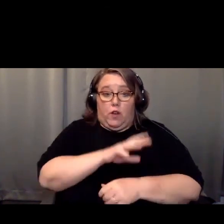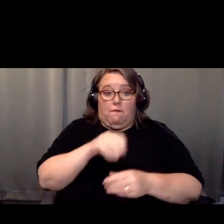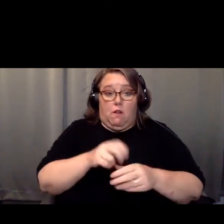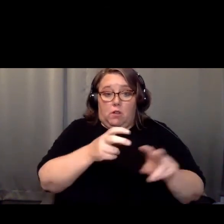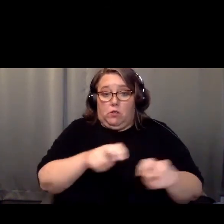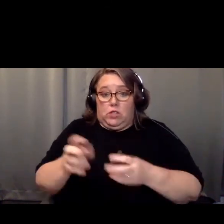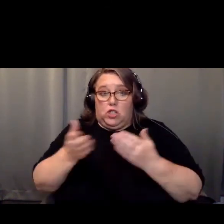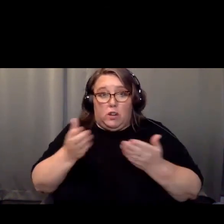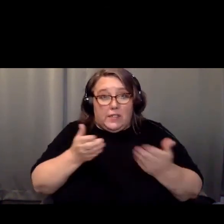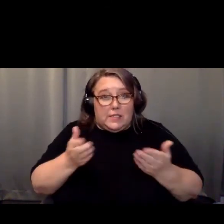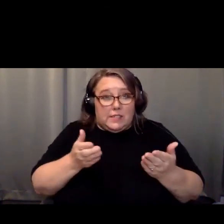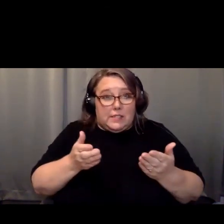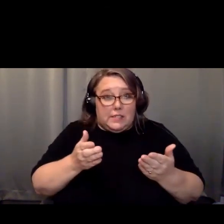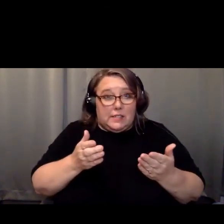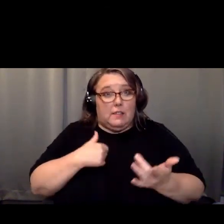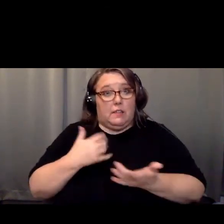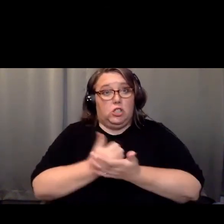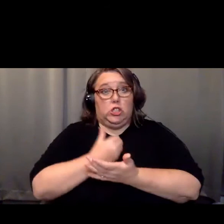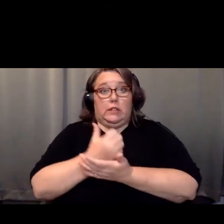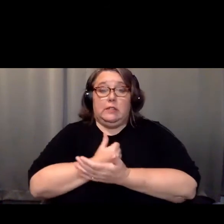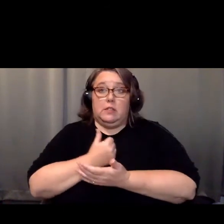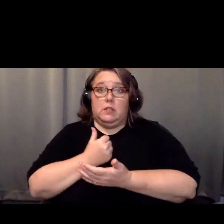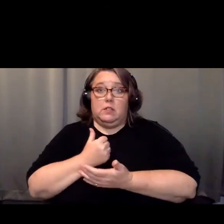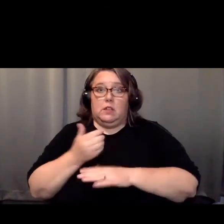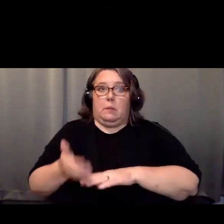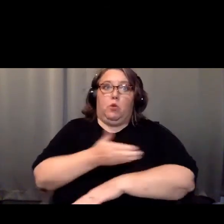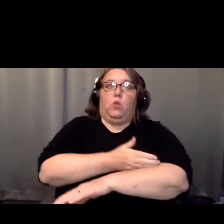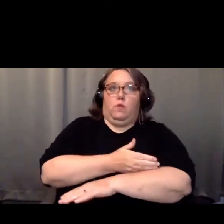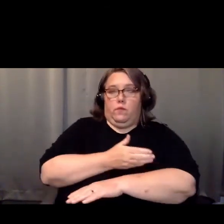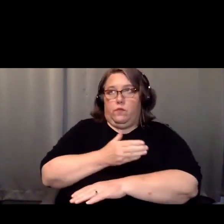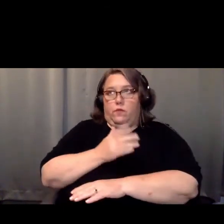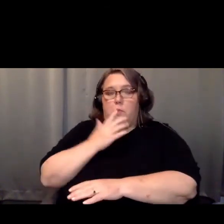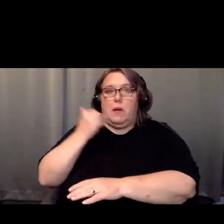the better the chances that they can have better opportunities in the future,